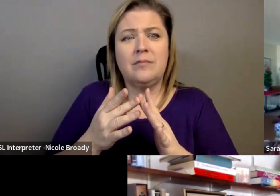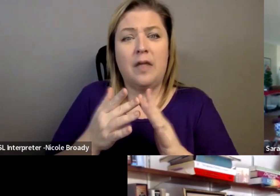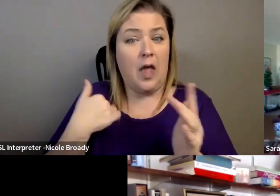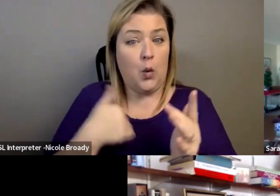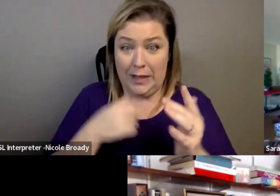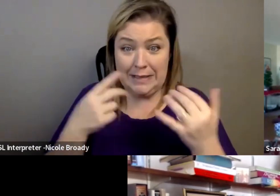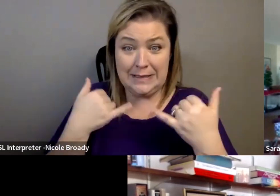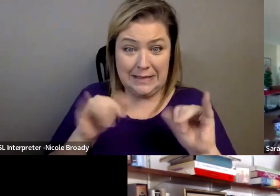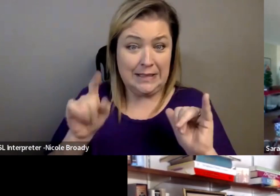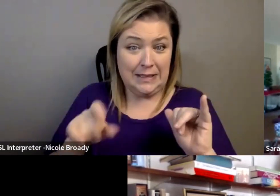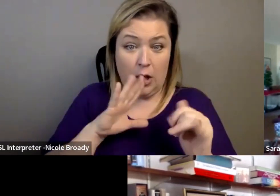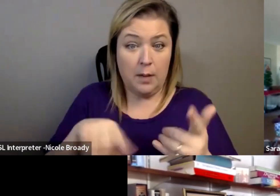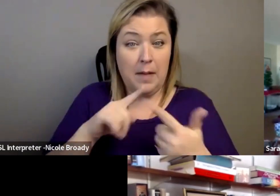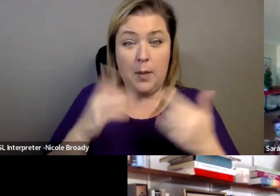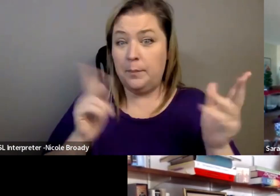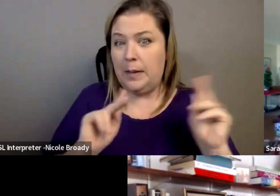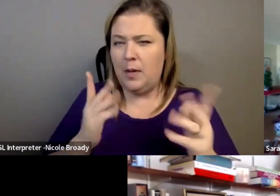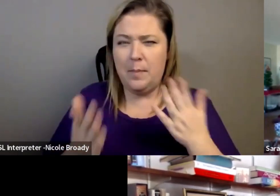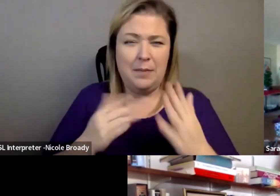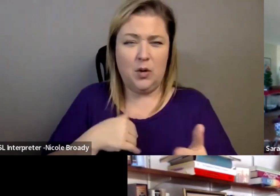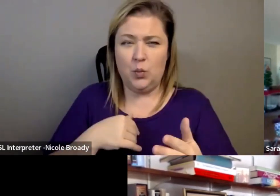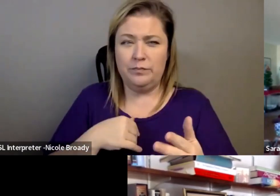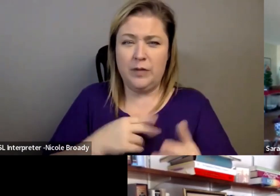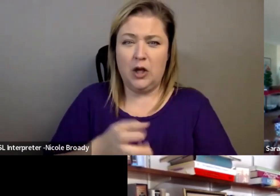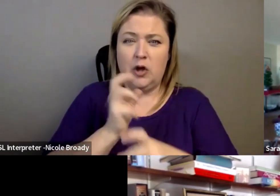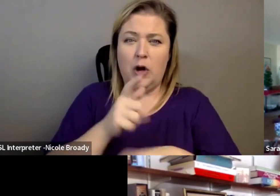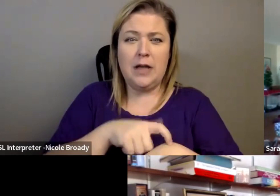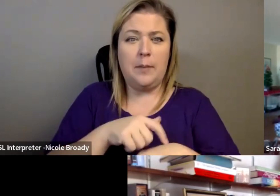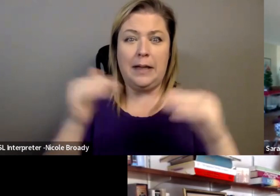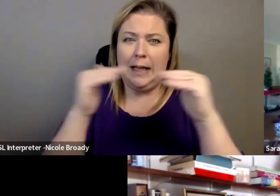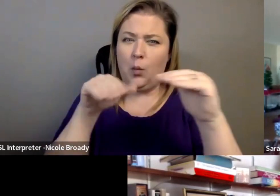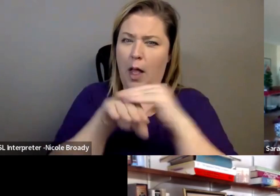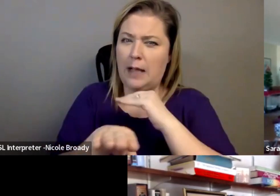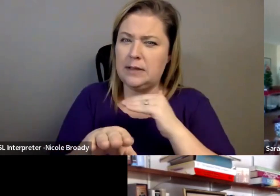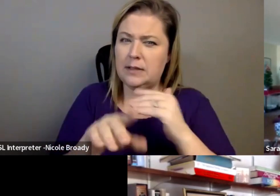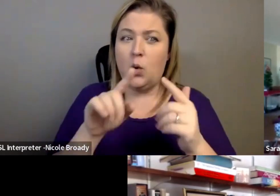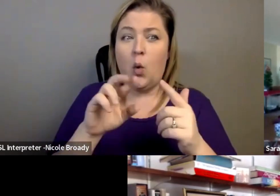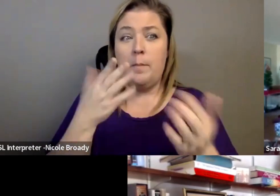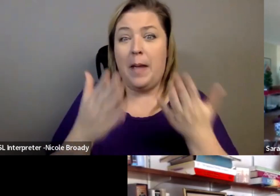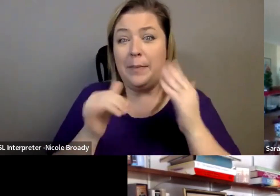to address. So people may have a much harder time having equal participation or maybe denied equal access due to